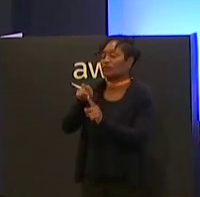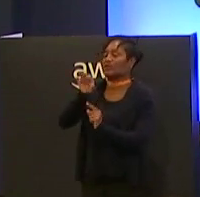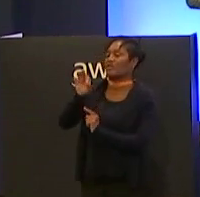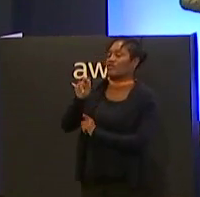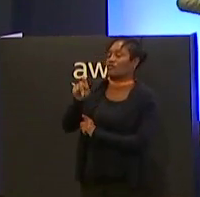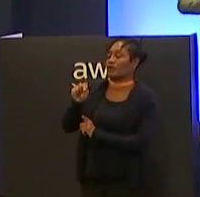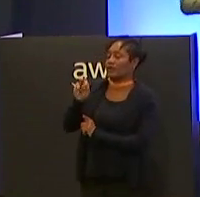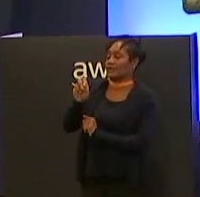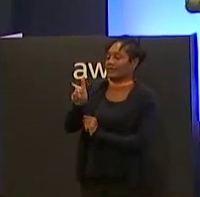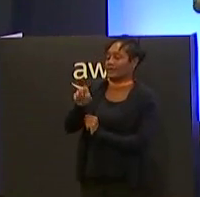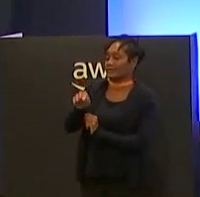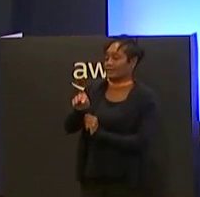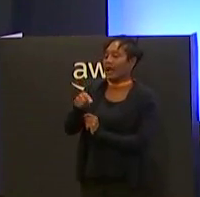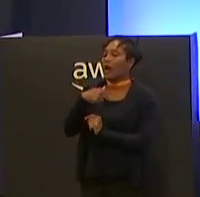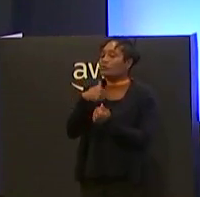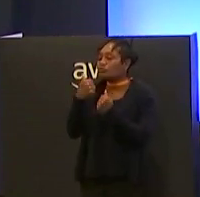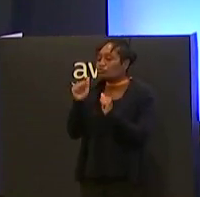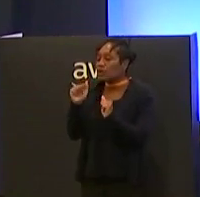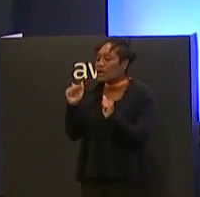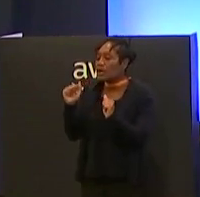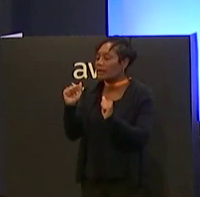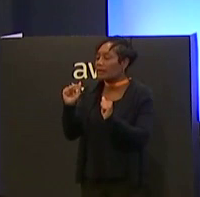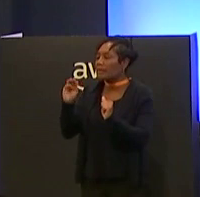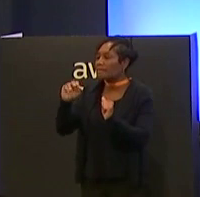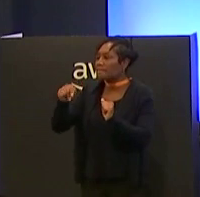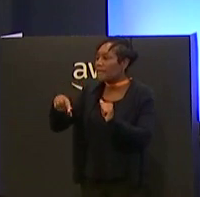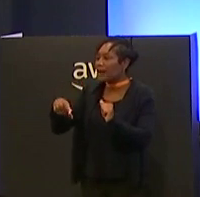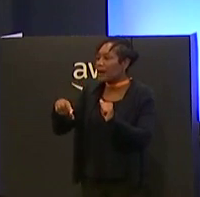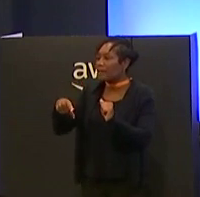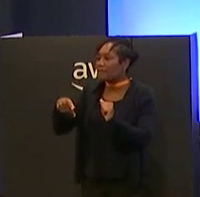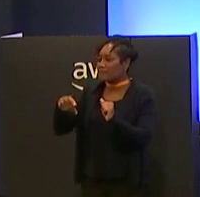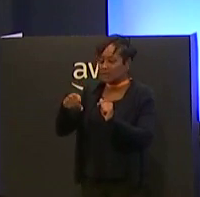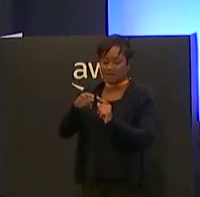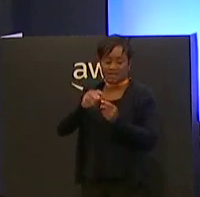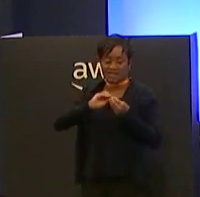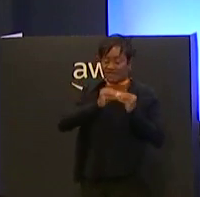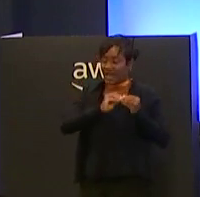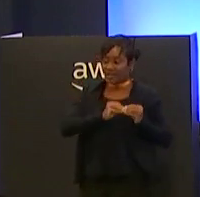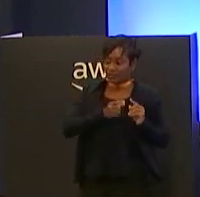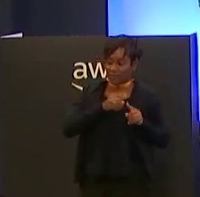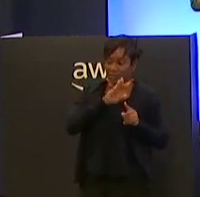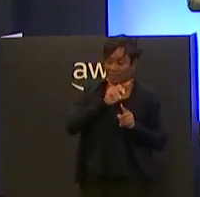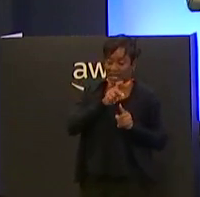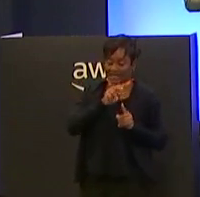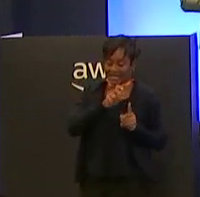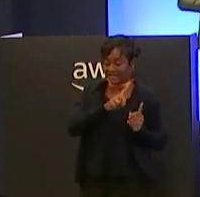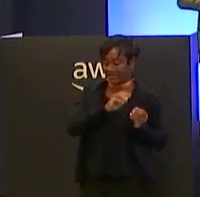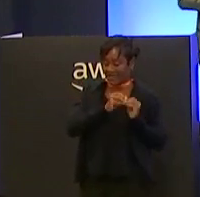Trying to map the values that I get from the back end and make them work on the screen.